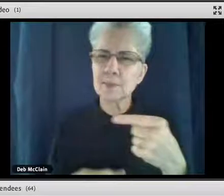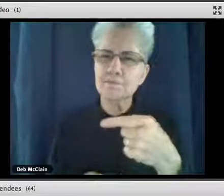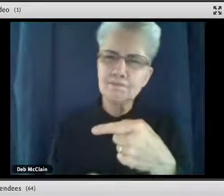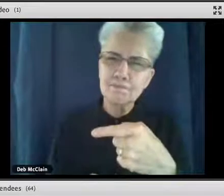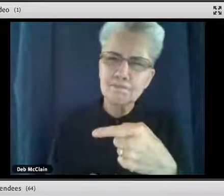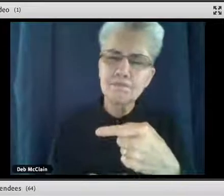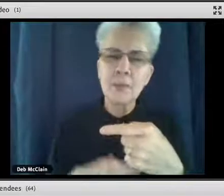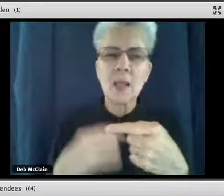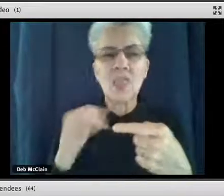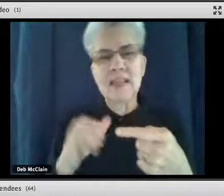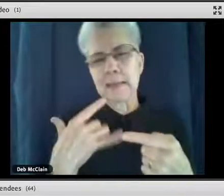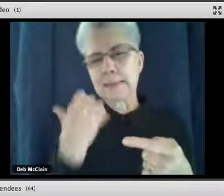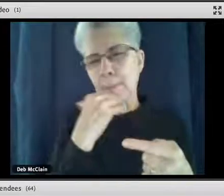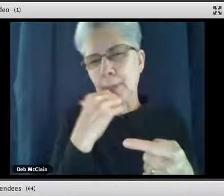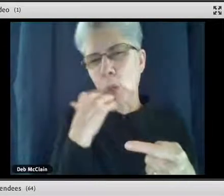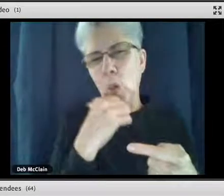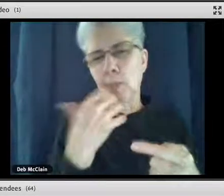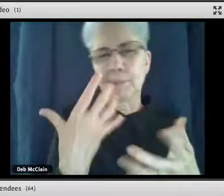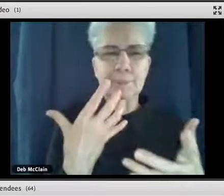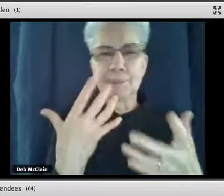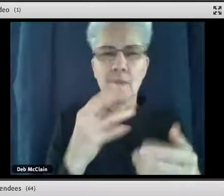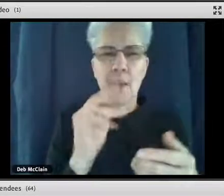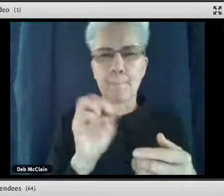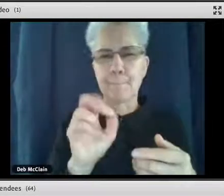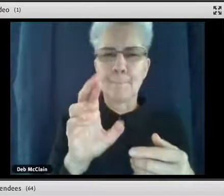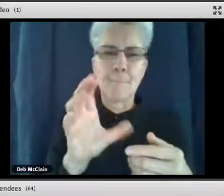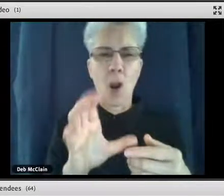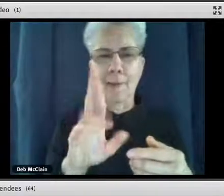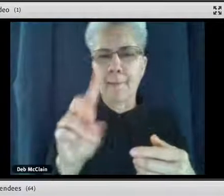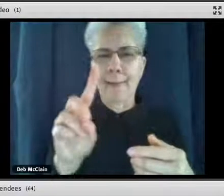This is just kind of a typical MARC RDA,